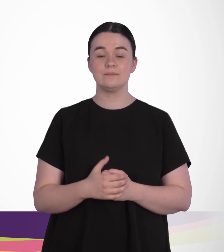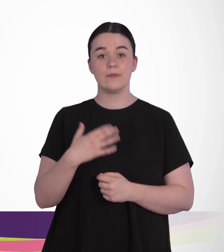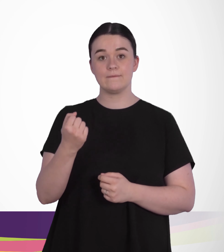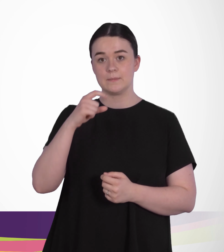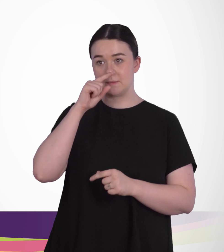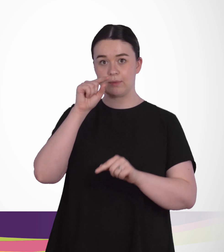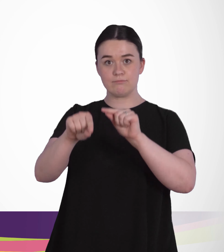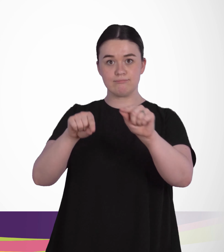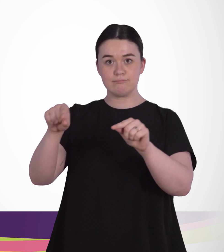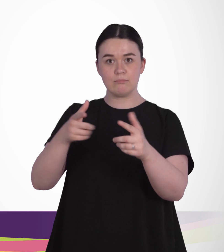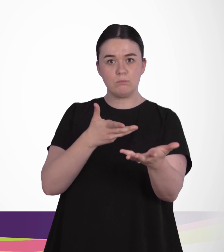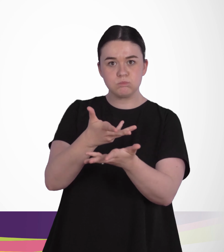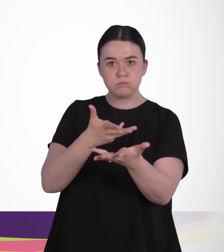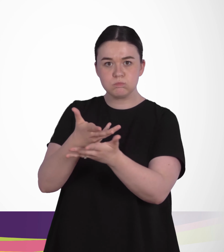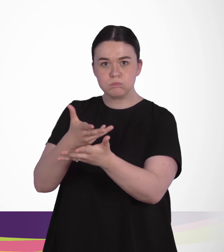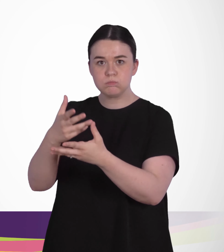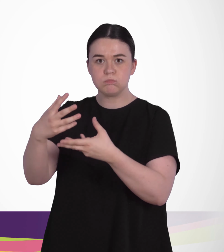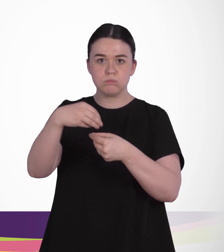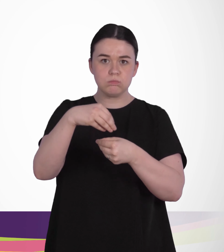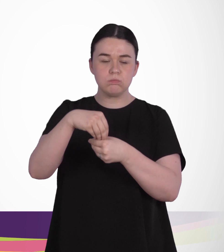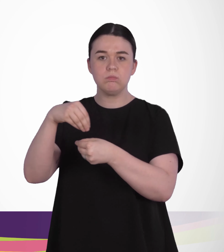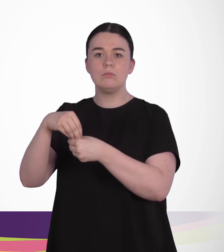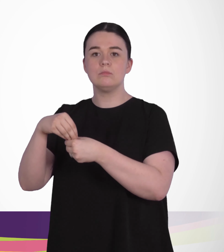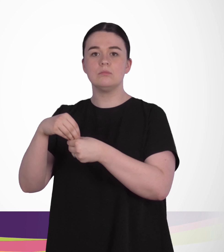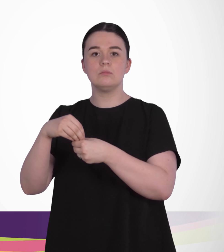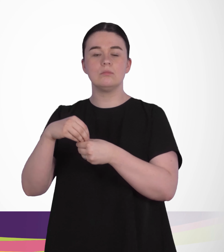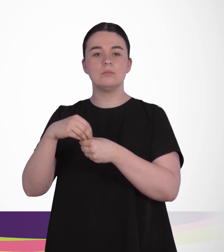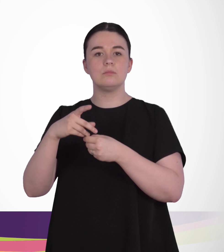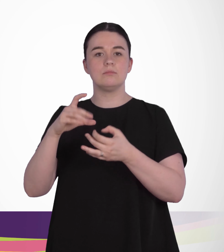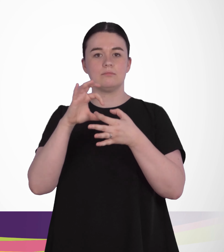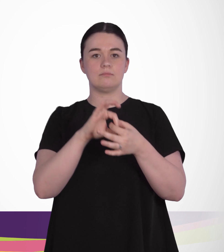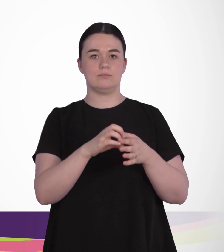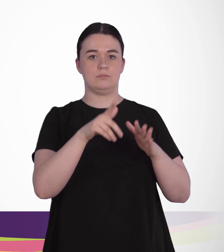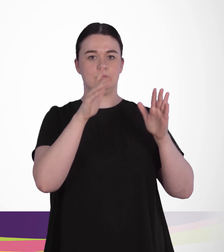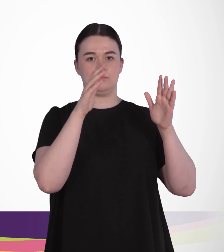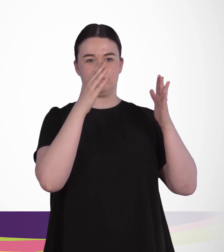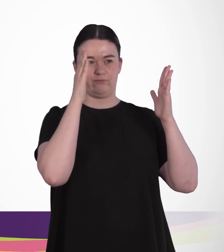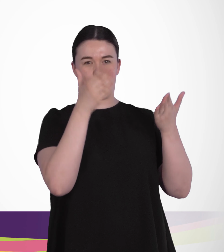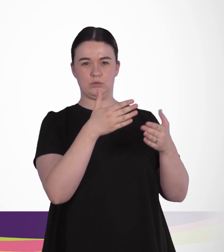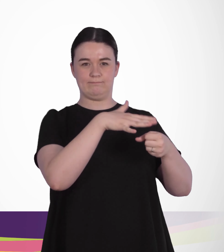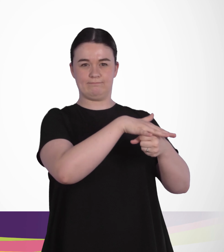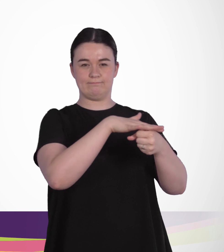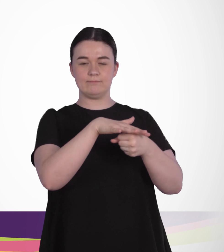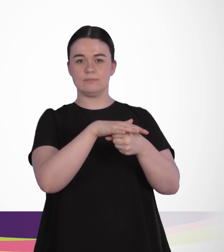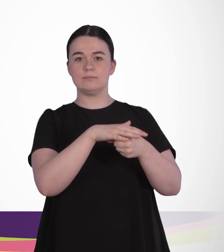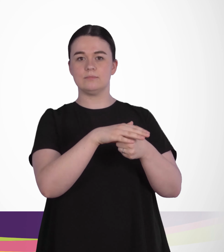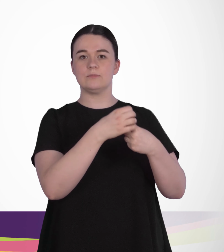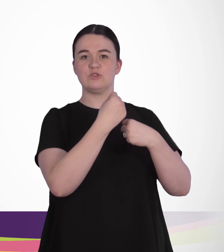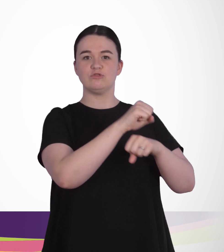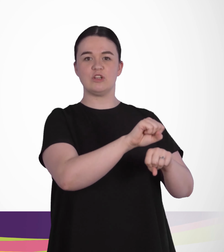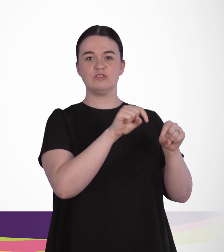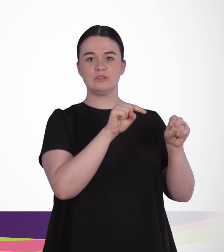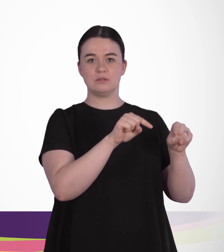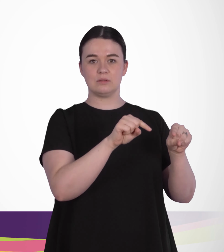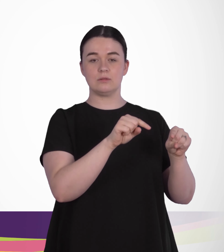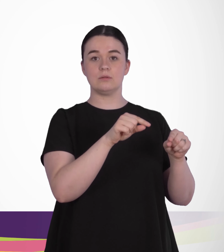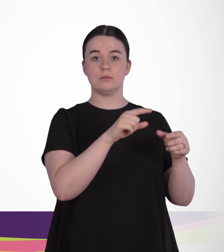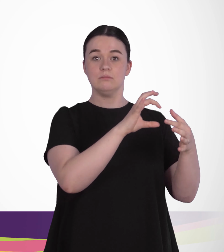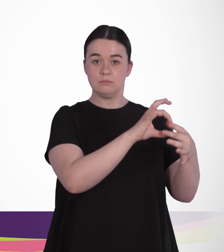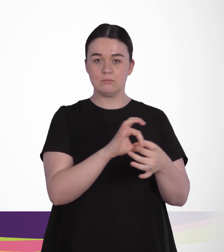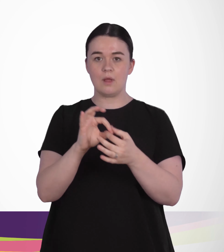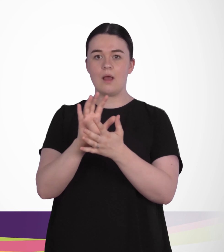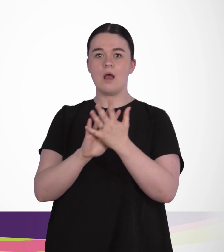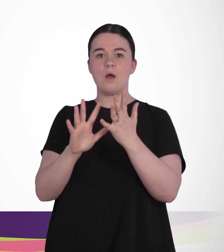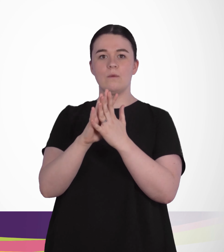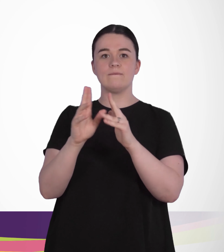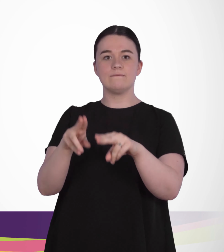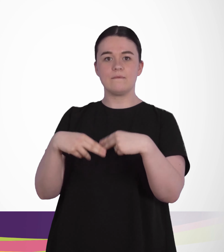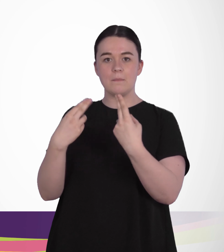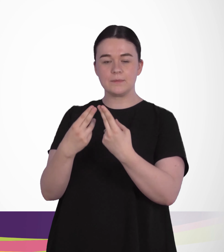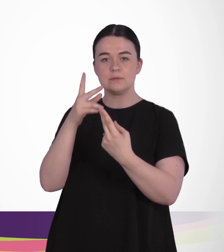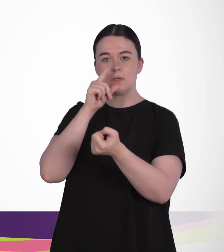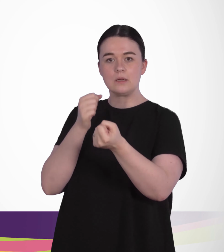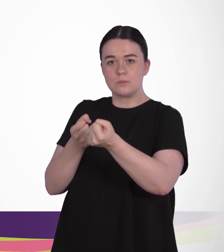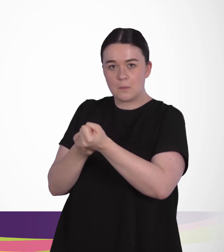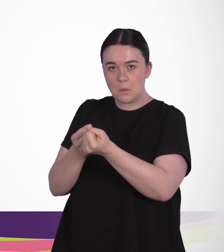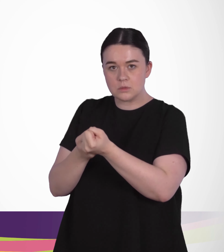Stakeholders identified many focus areas for the Strategy relating to how families are supported,